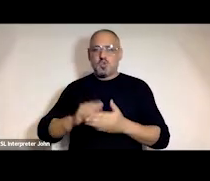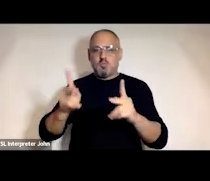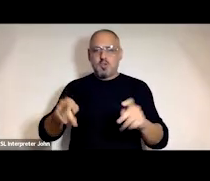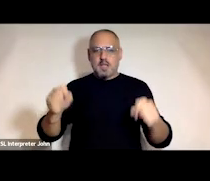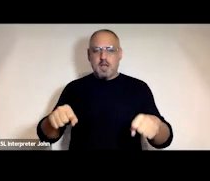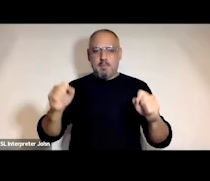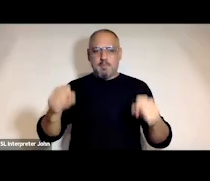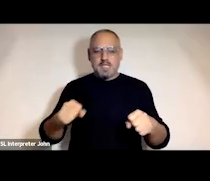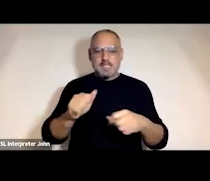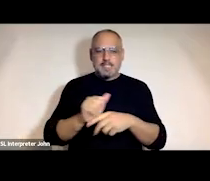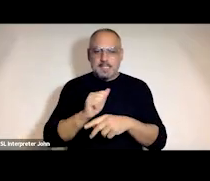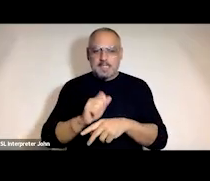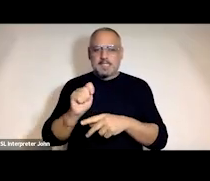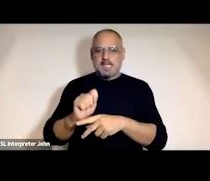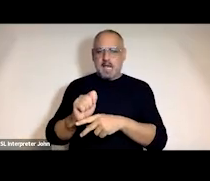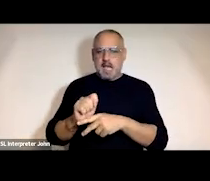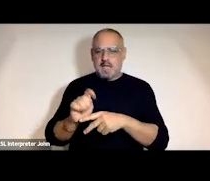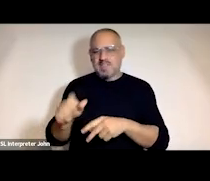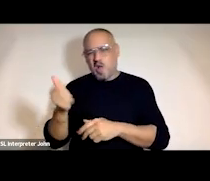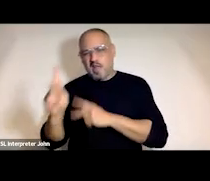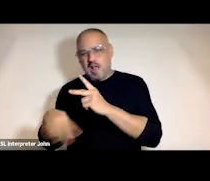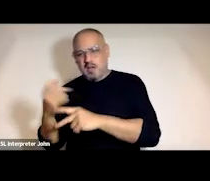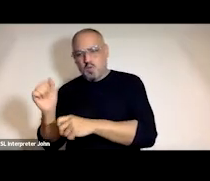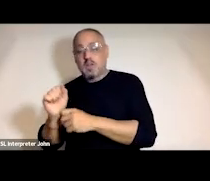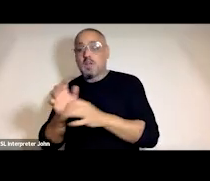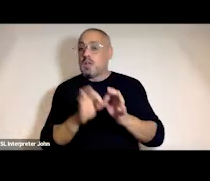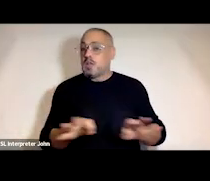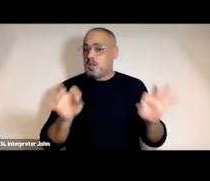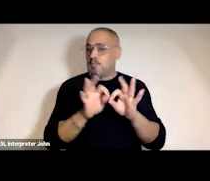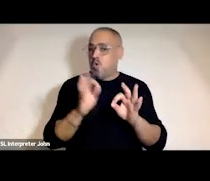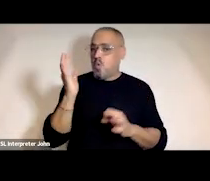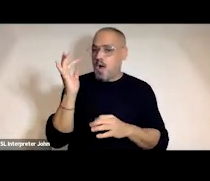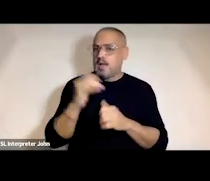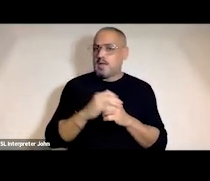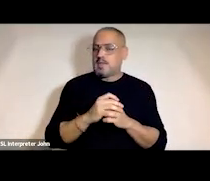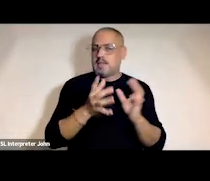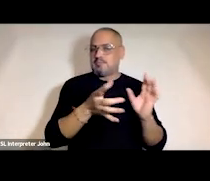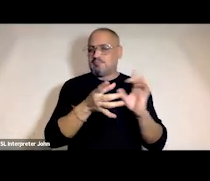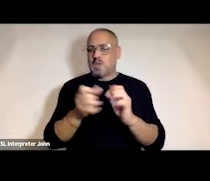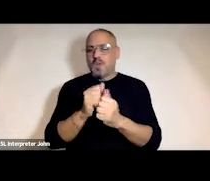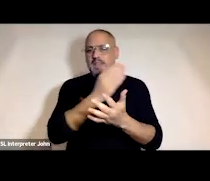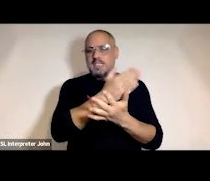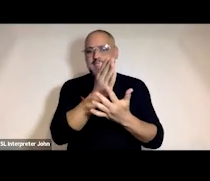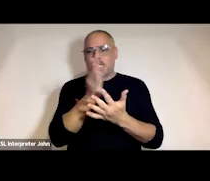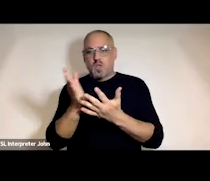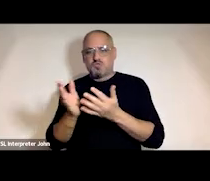to do past work or other work, which is really important because that goes along with the sequential evaluation once again,